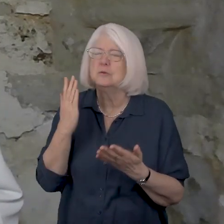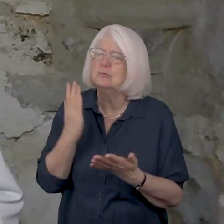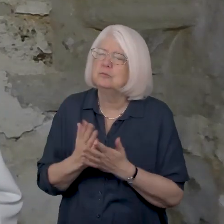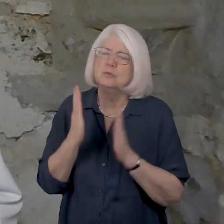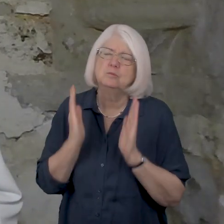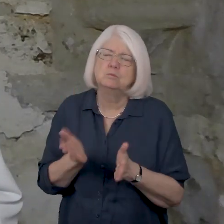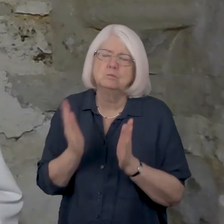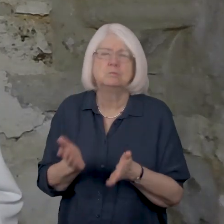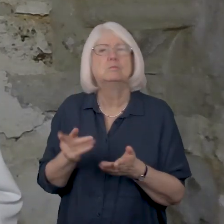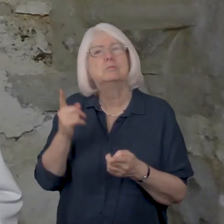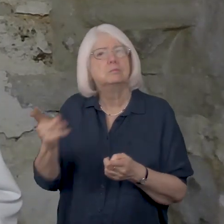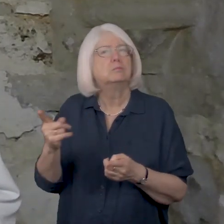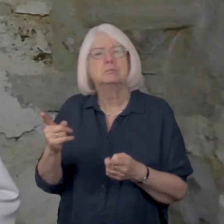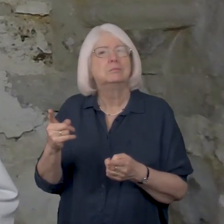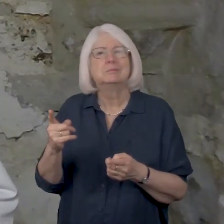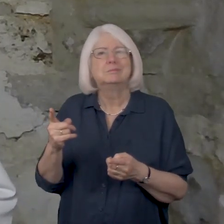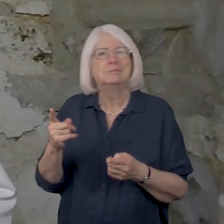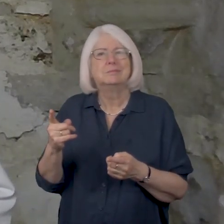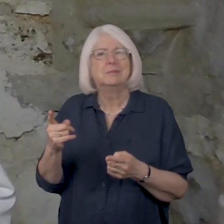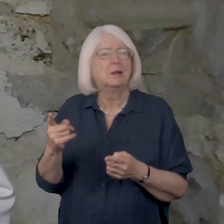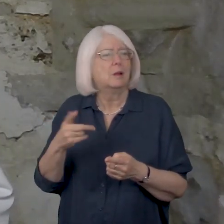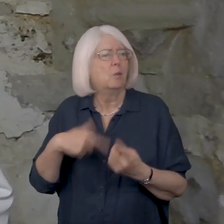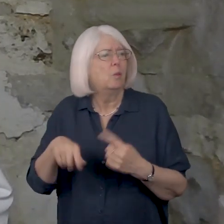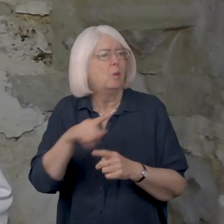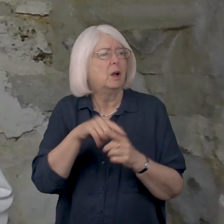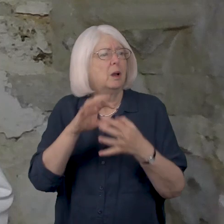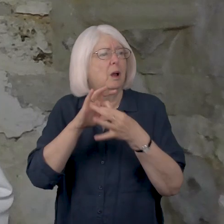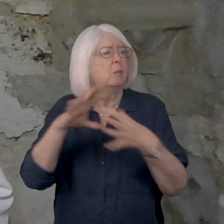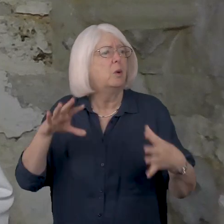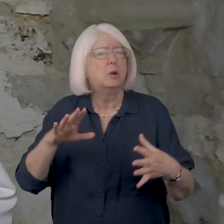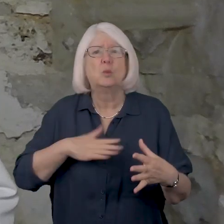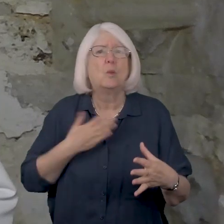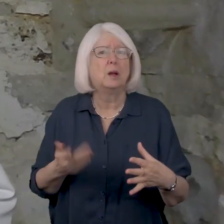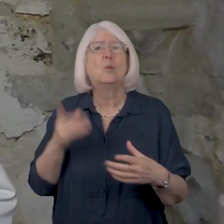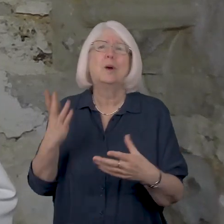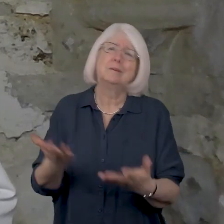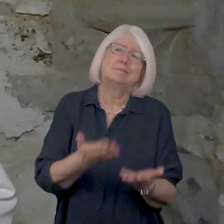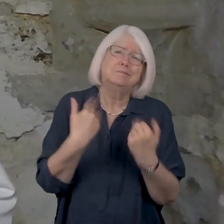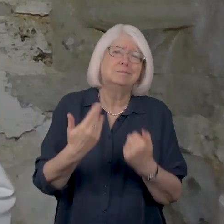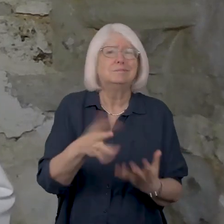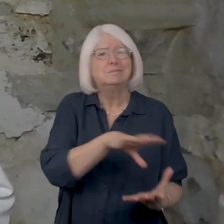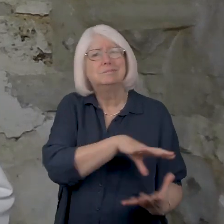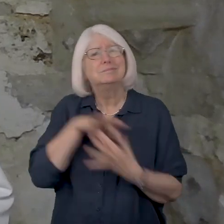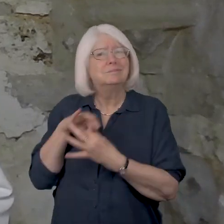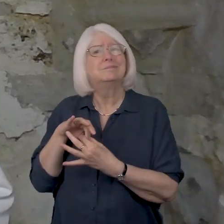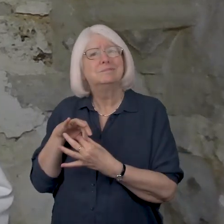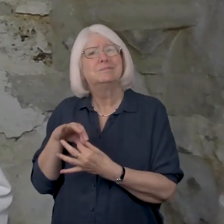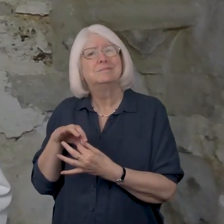he would not be without you or I, so he comes to us, to all of our constructions and offerings